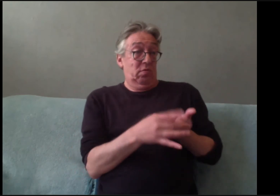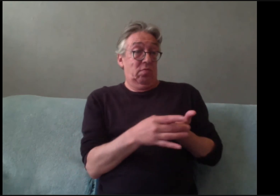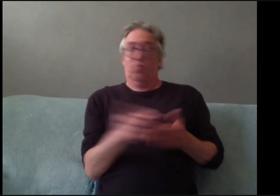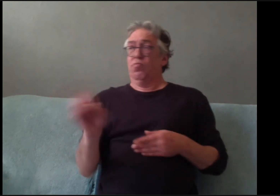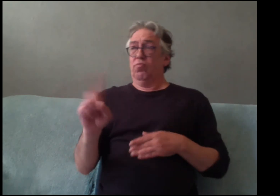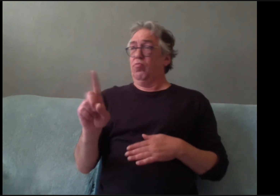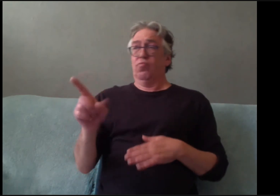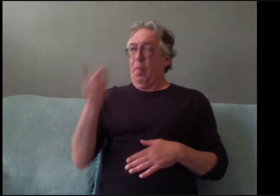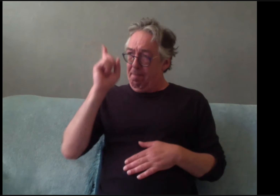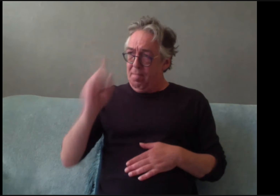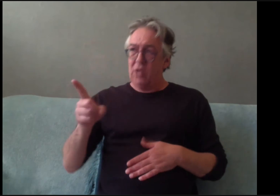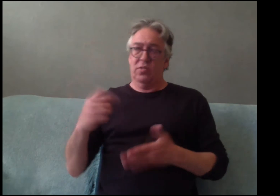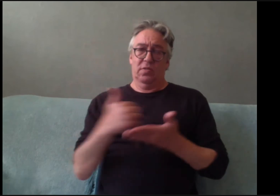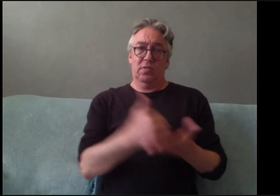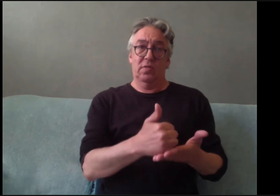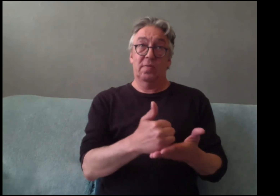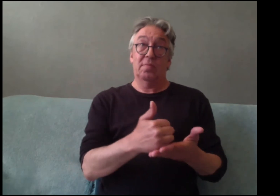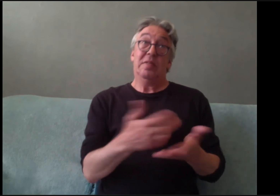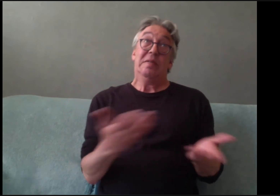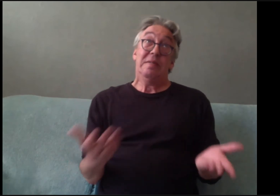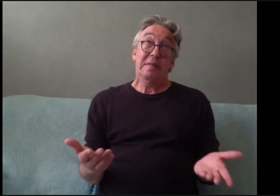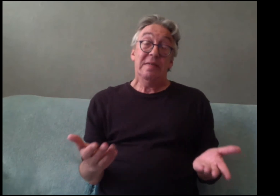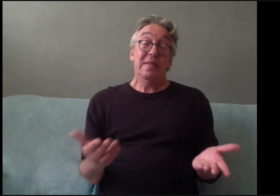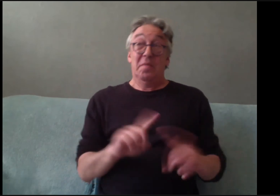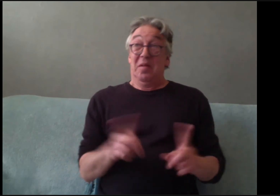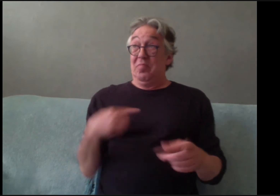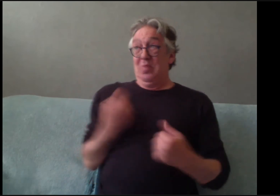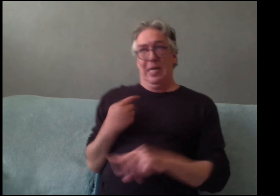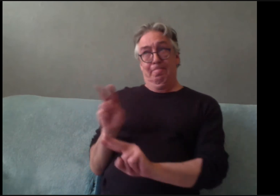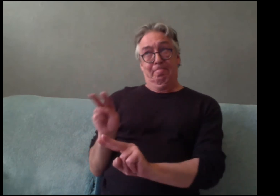it has been updating also its guidance because previously,